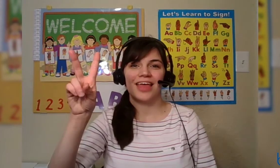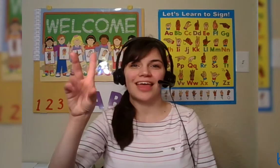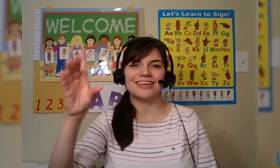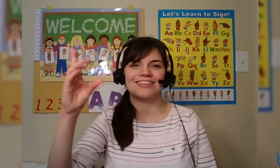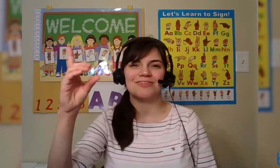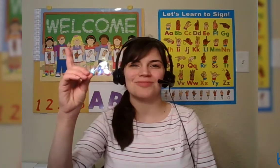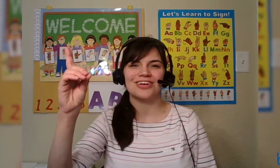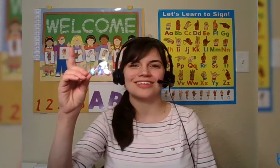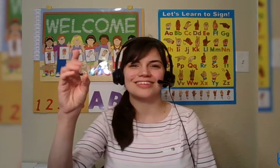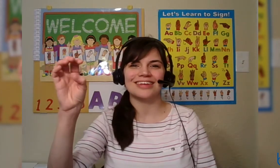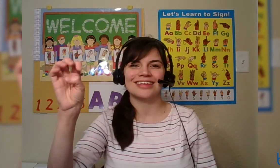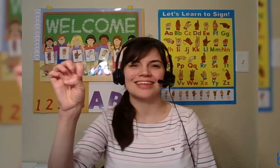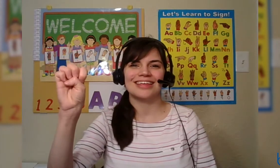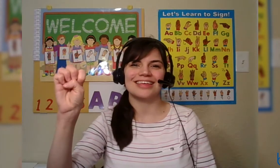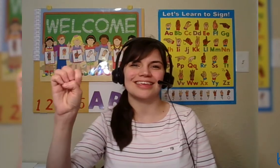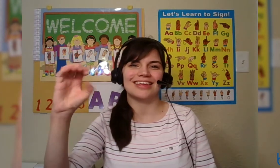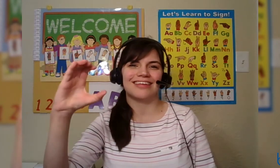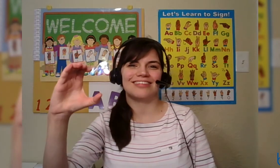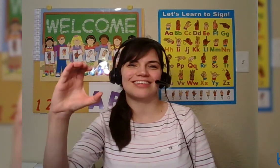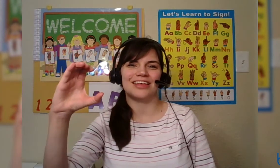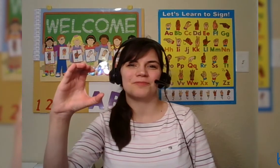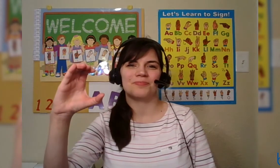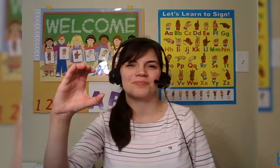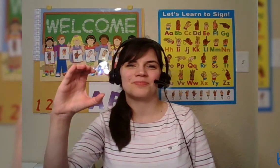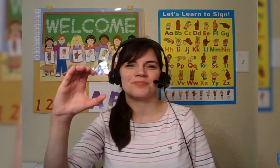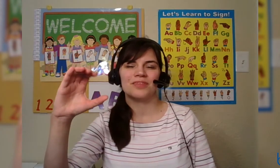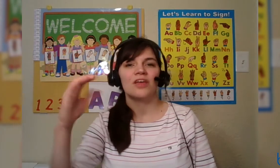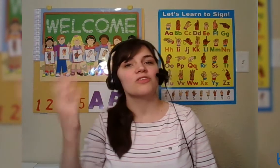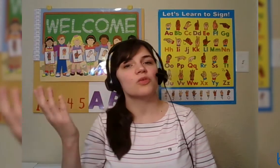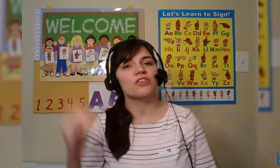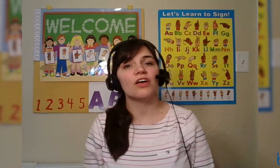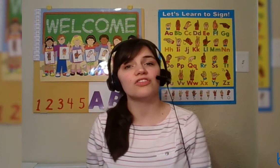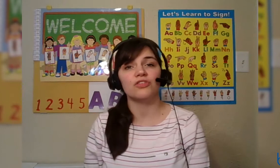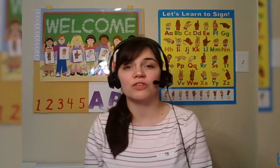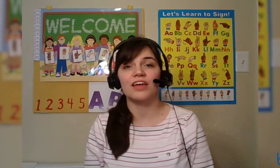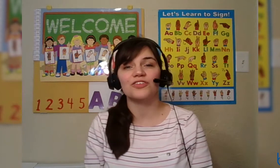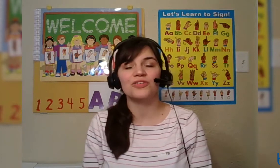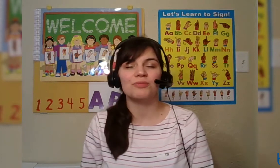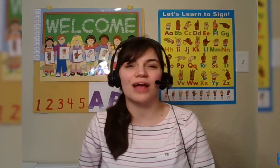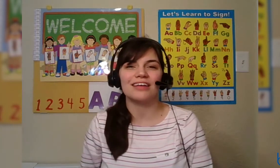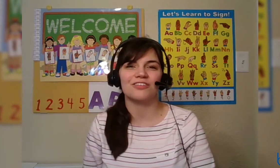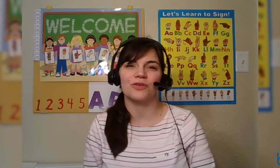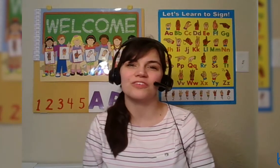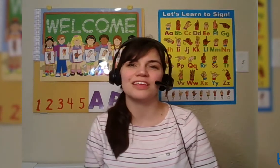December: D-E-C. So as long as you know the letters, you can practice those to